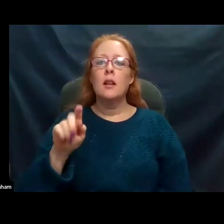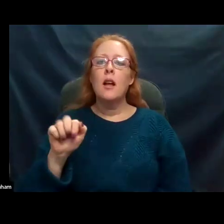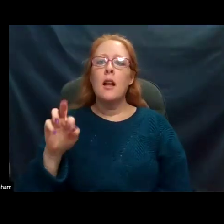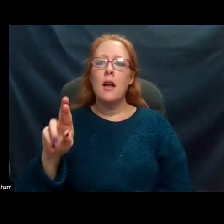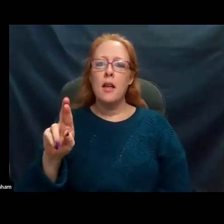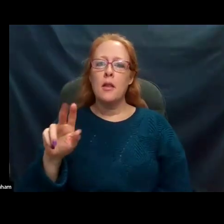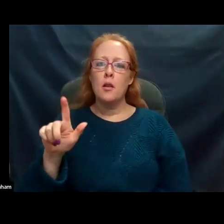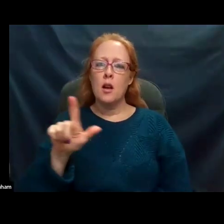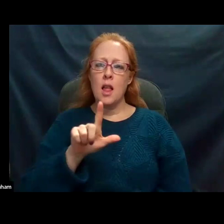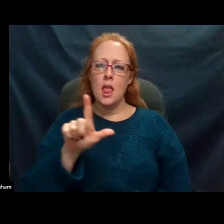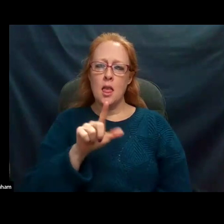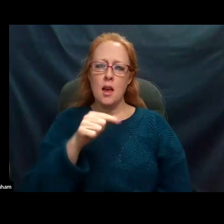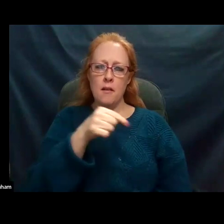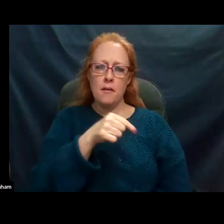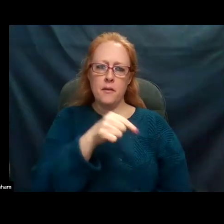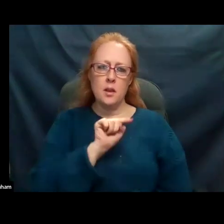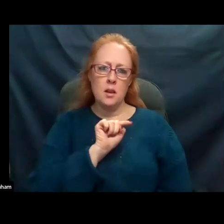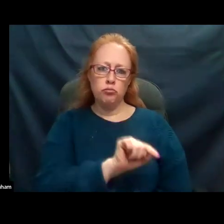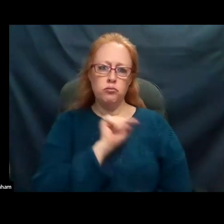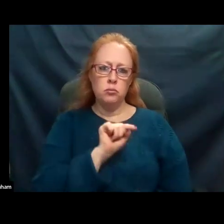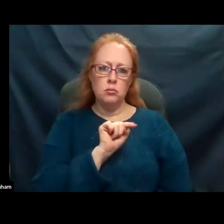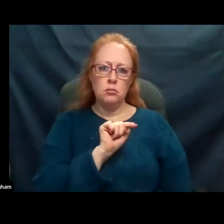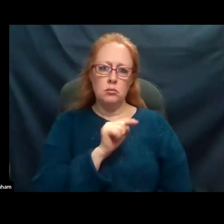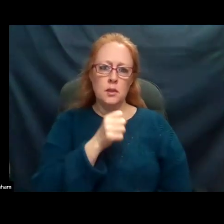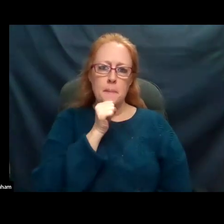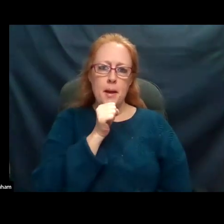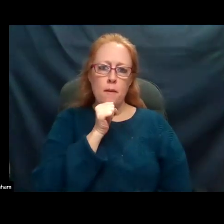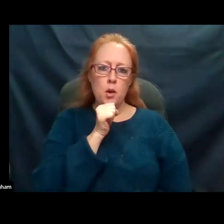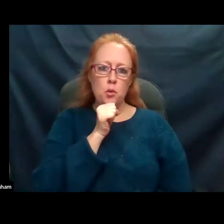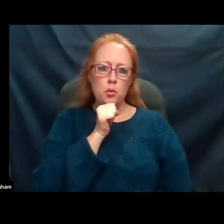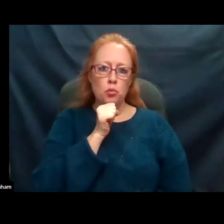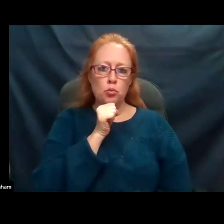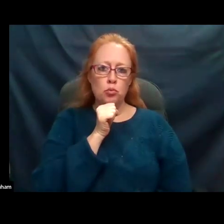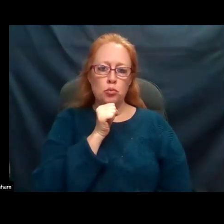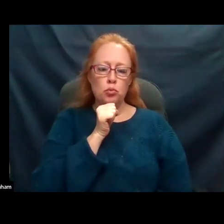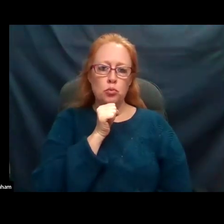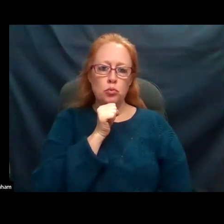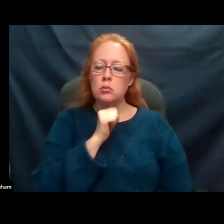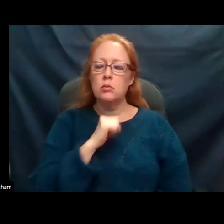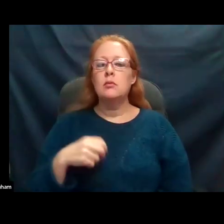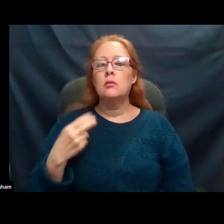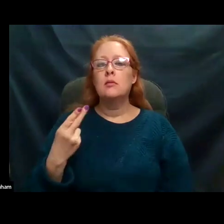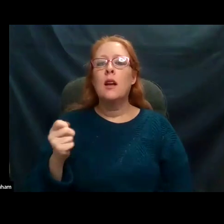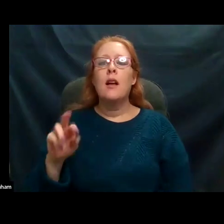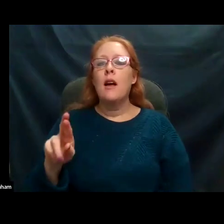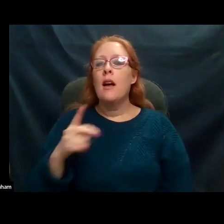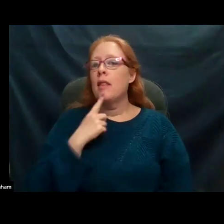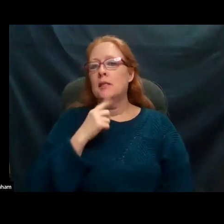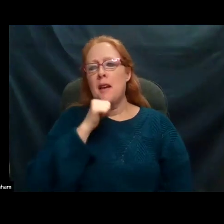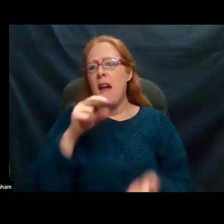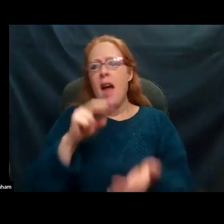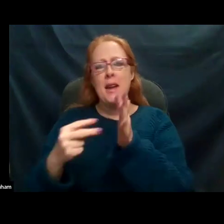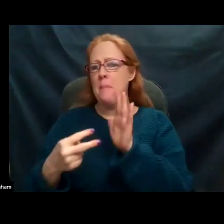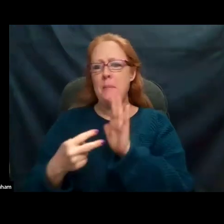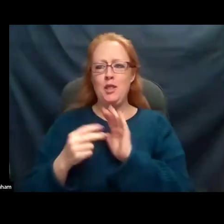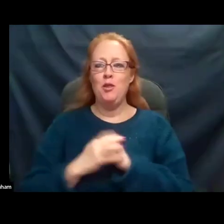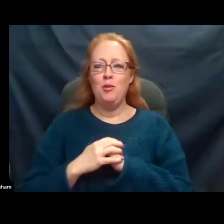If anyone else wants to kind of ask a question.